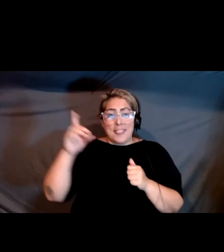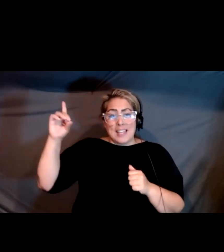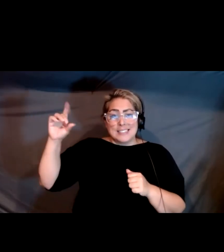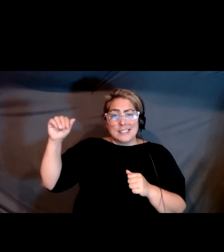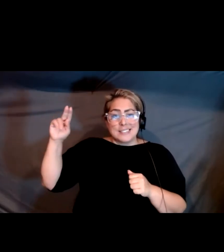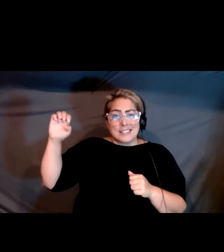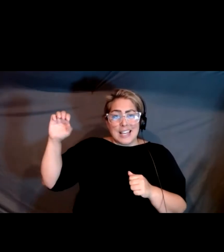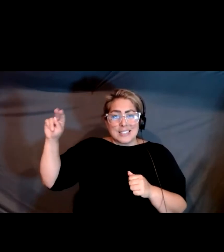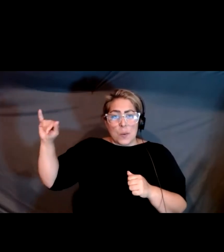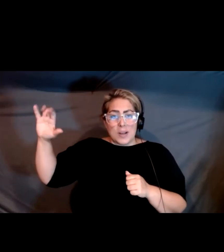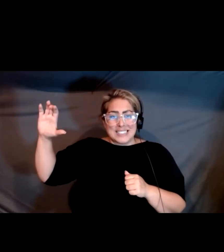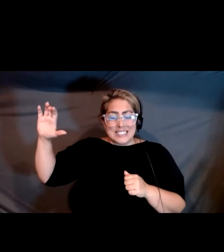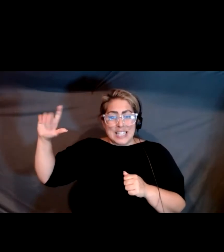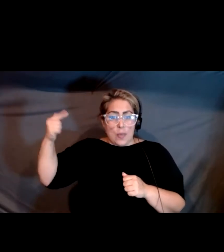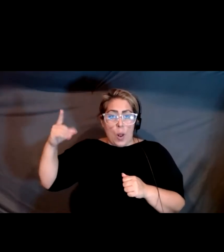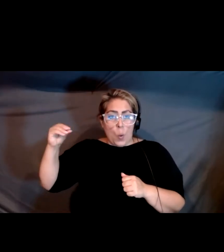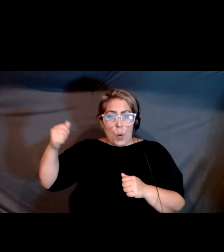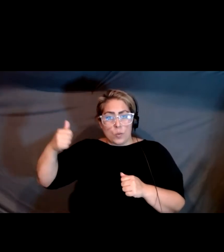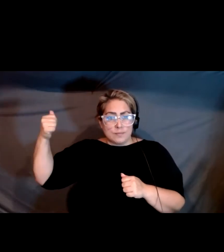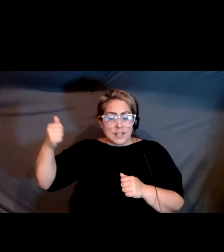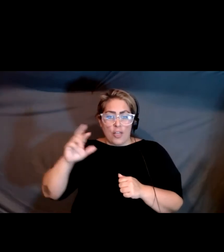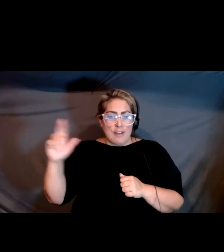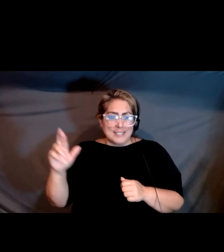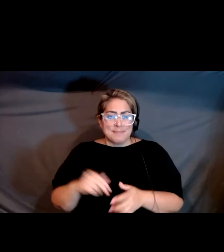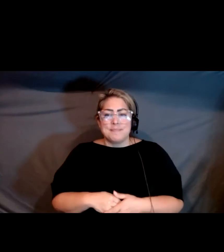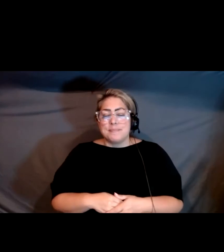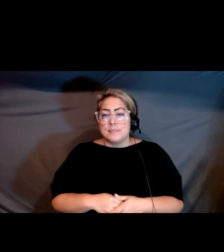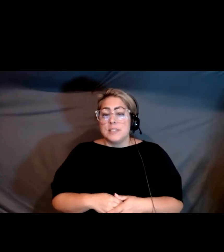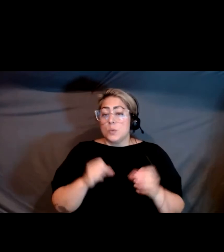I will just say thank you to